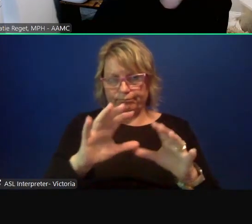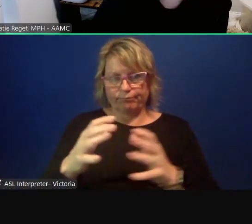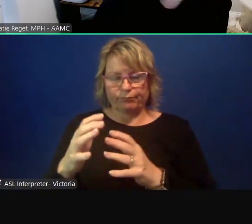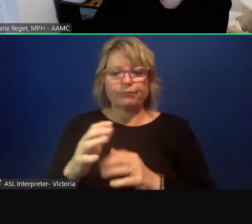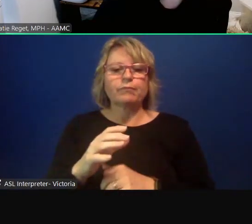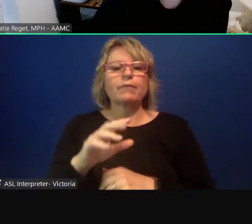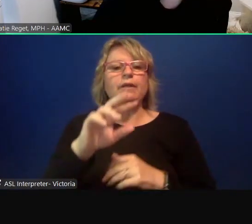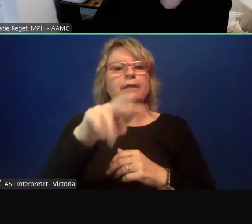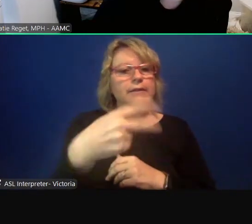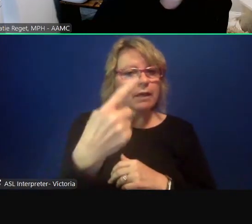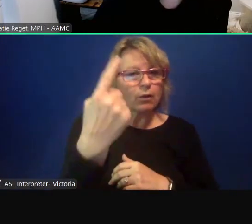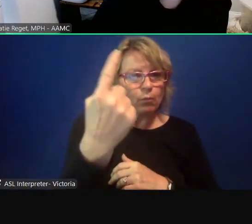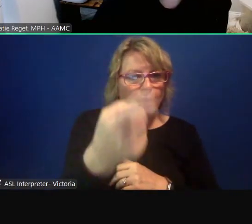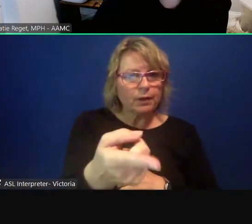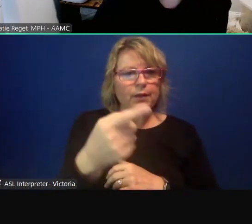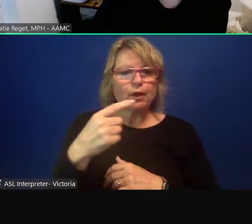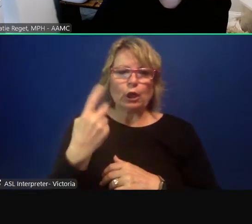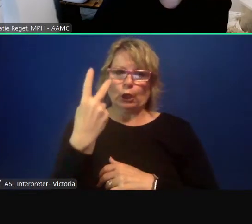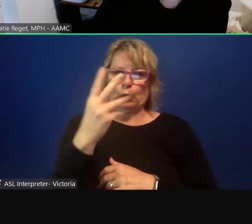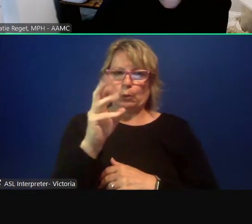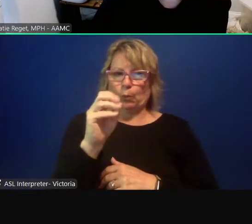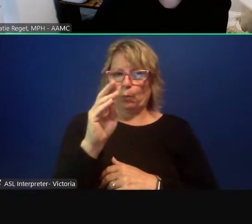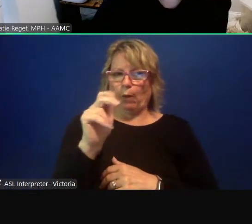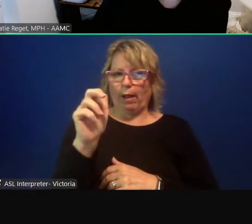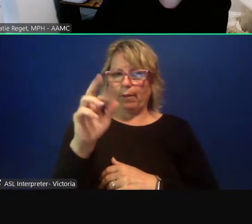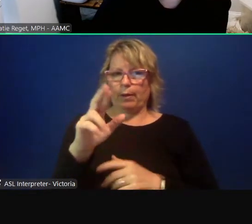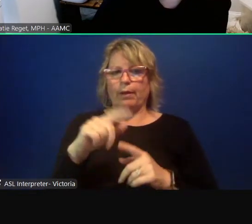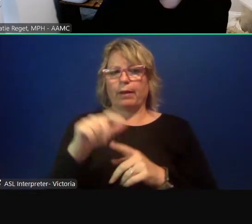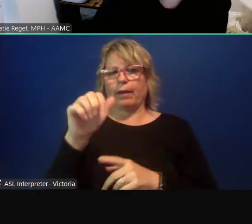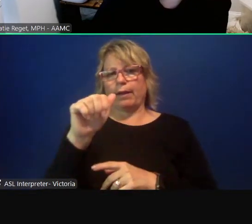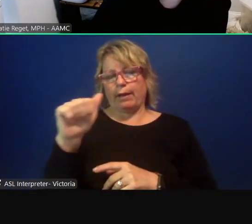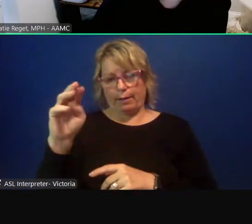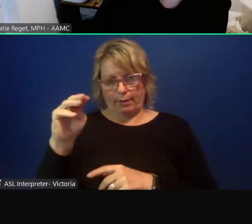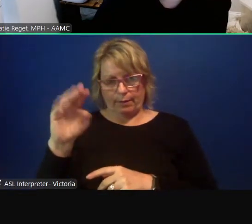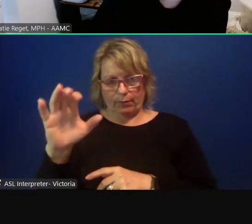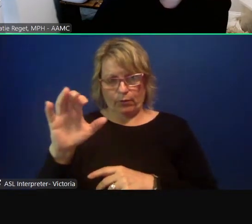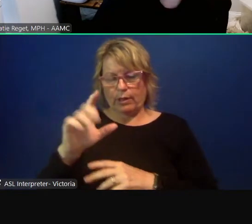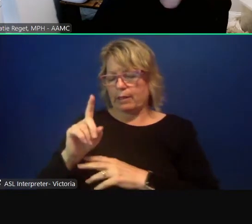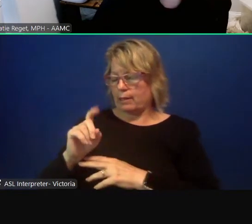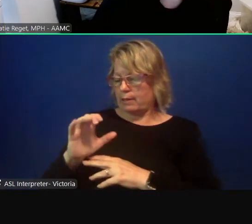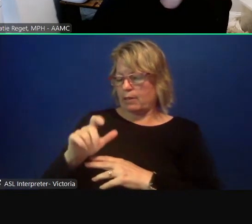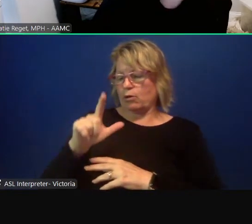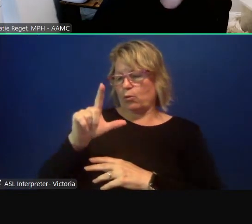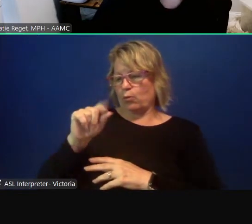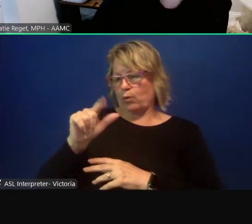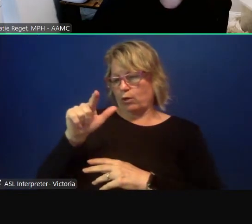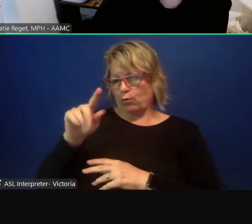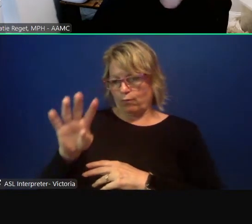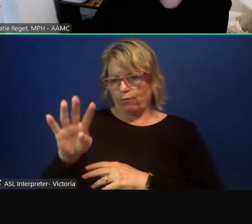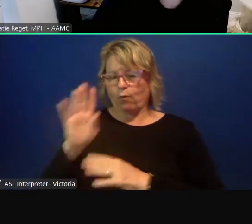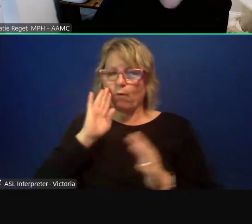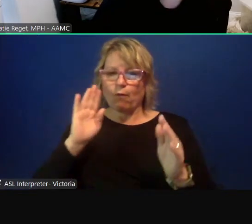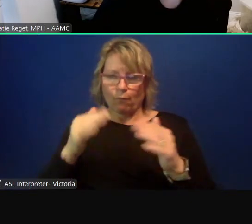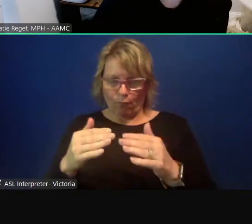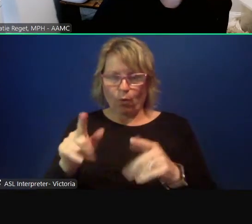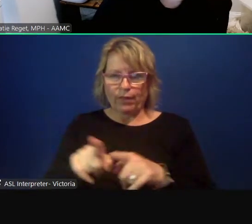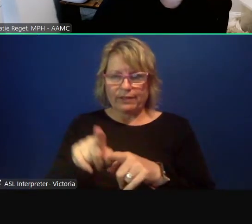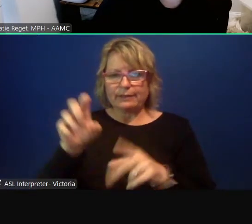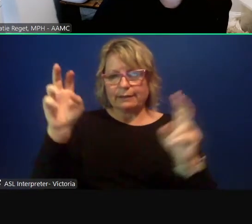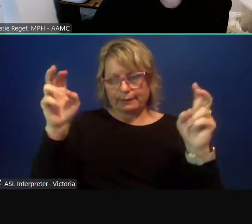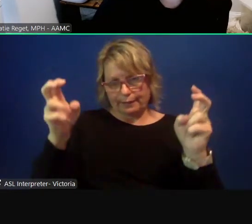is two webinars hosted by the AAMC in December 2024 focused on this topic as well.